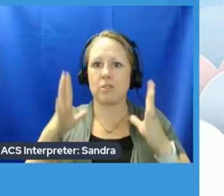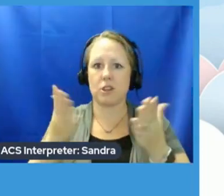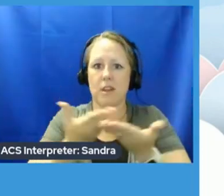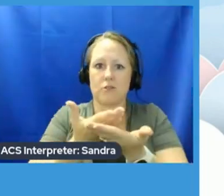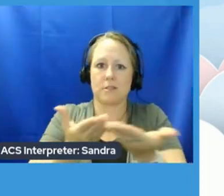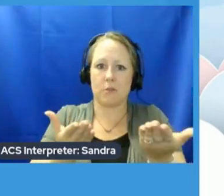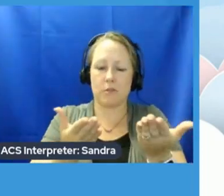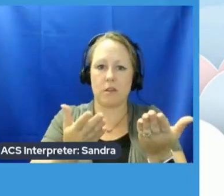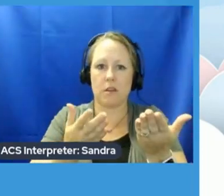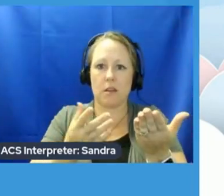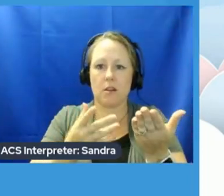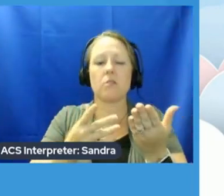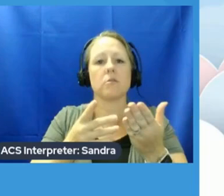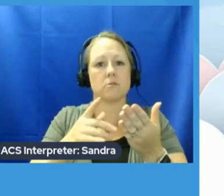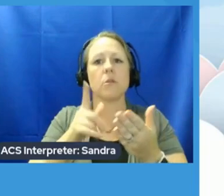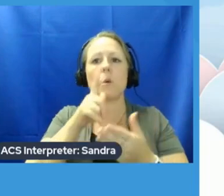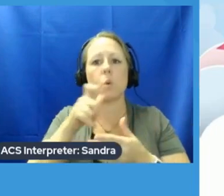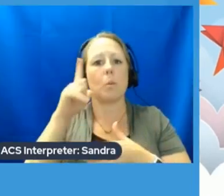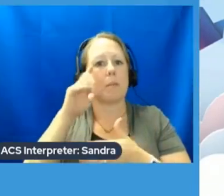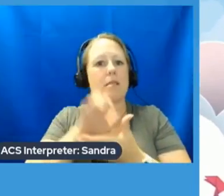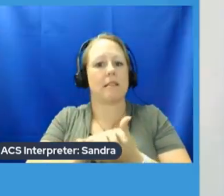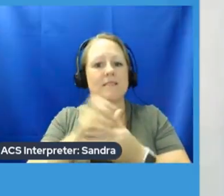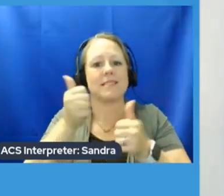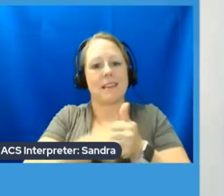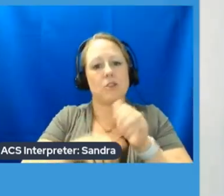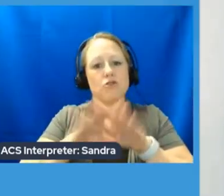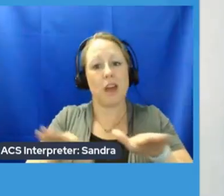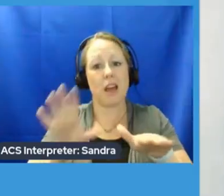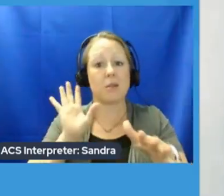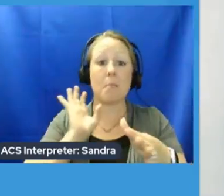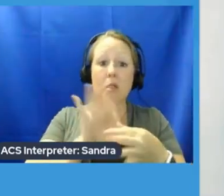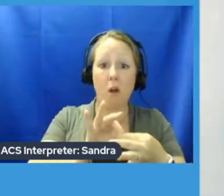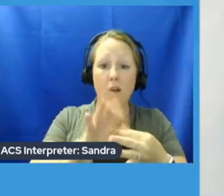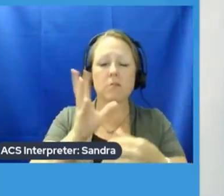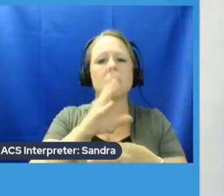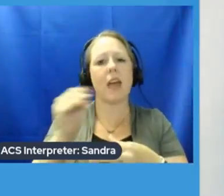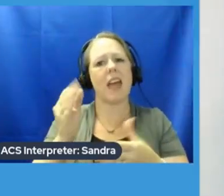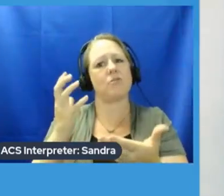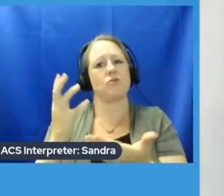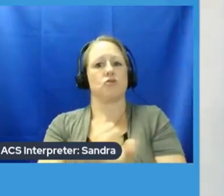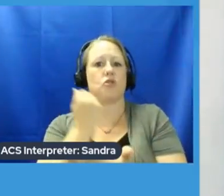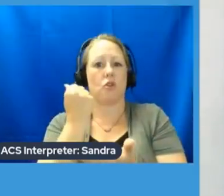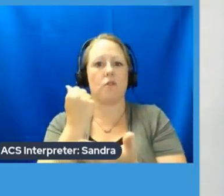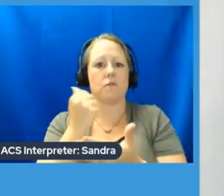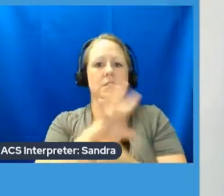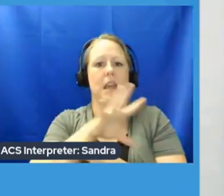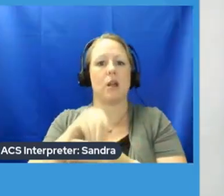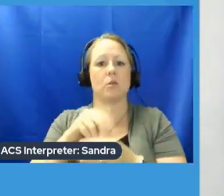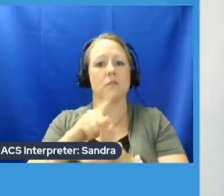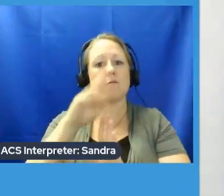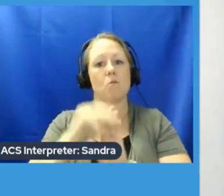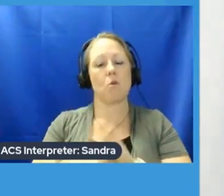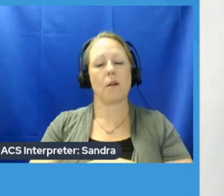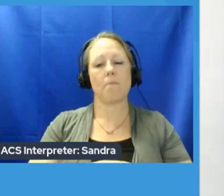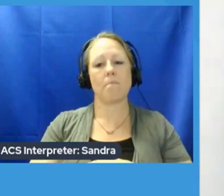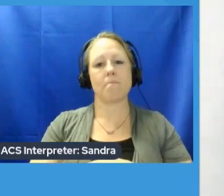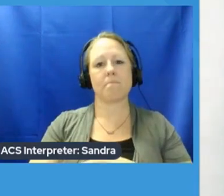and deserves inclusive programs. You know, when I think about our work, my son Ricky is my why,